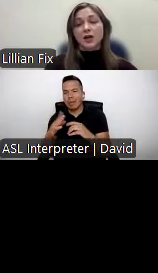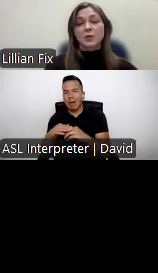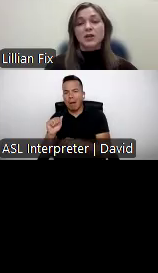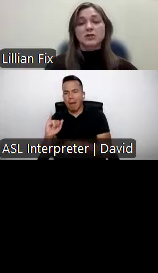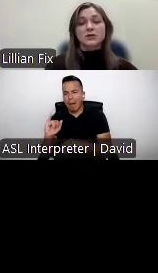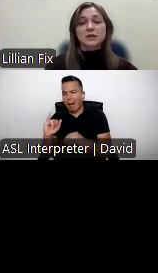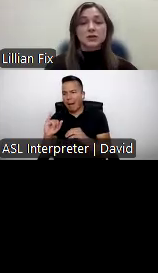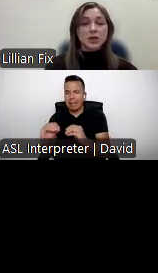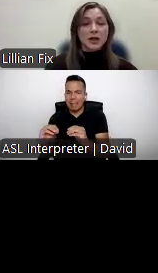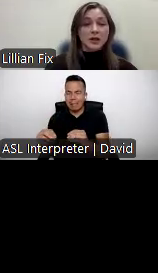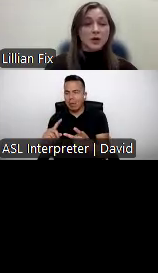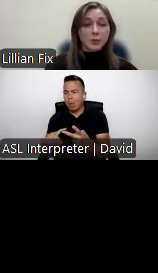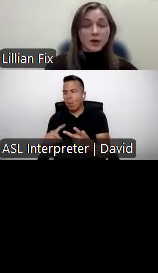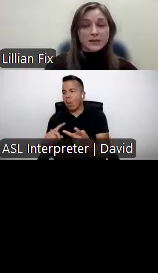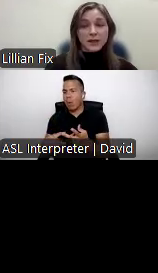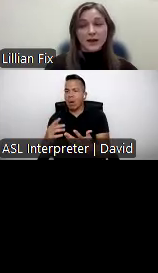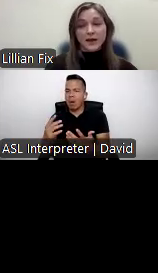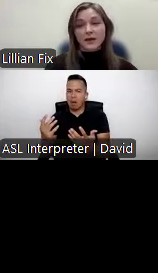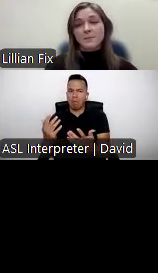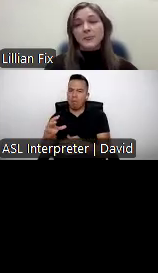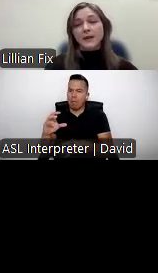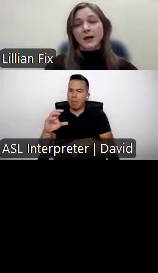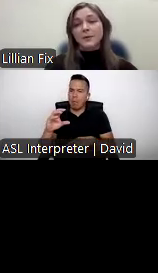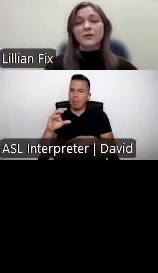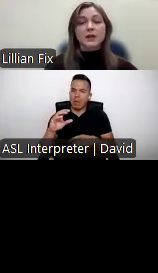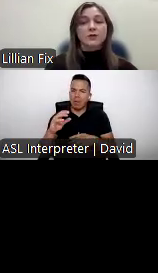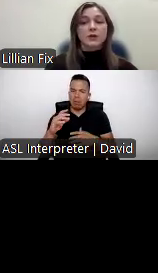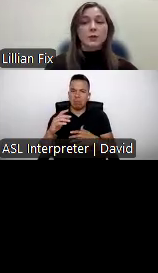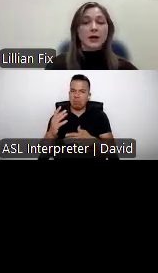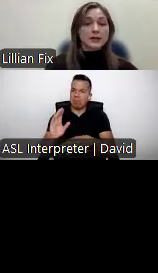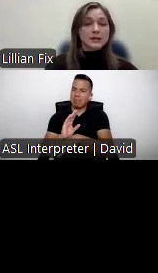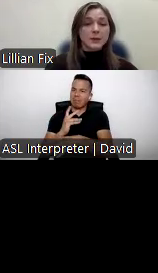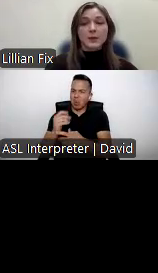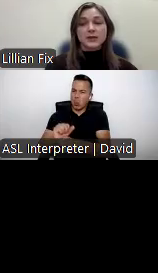providing occupational skills training that incorporates AI, and providing career awareness